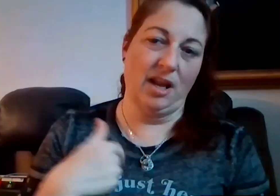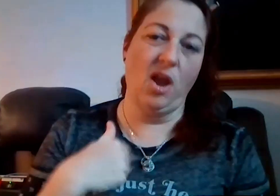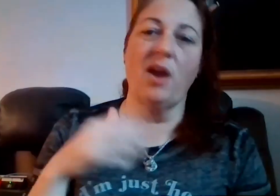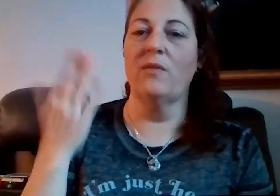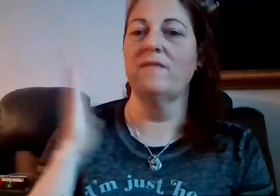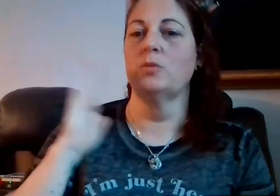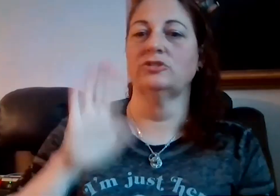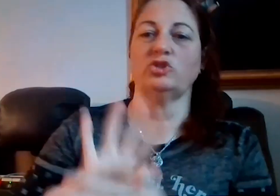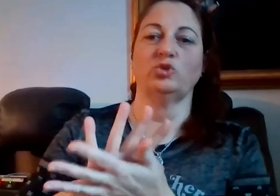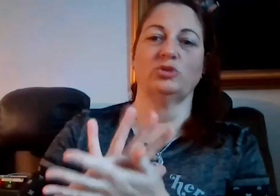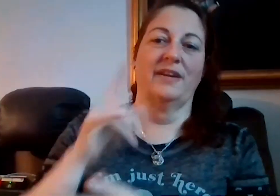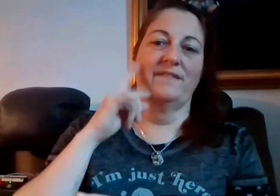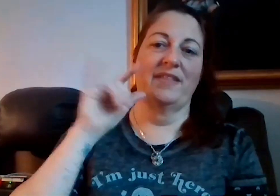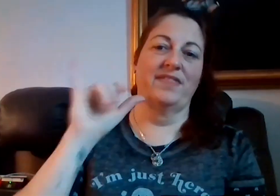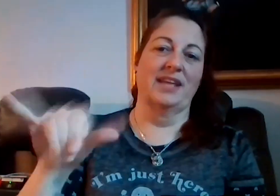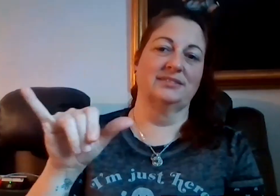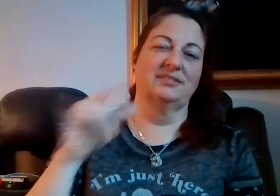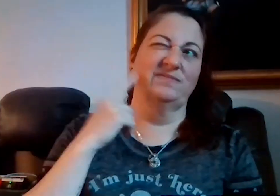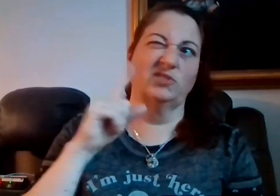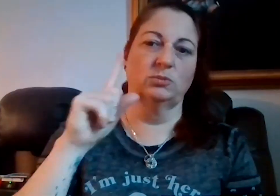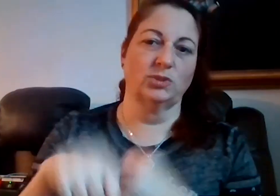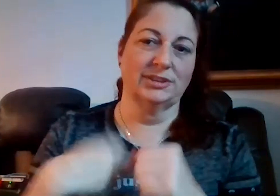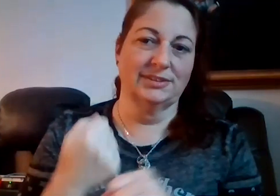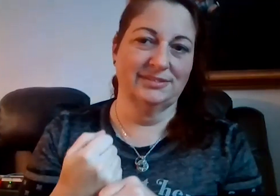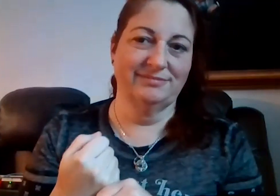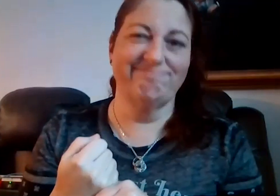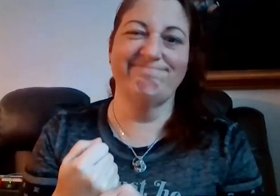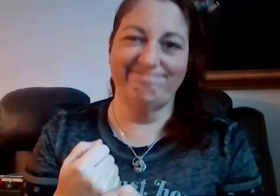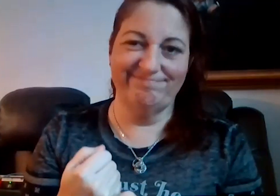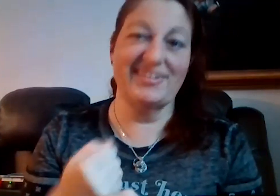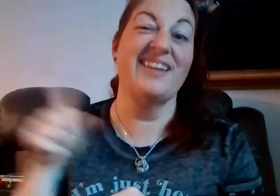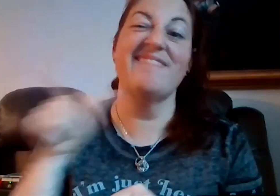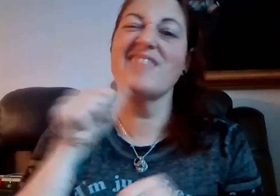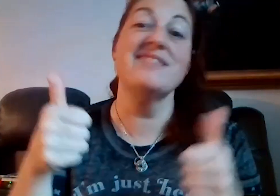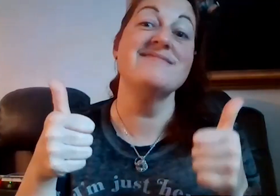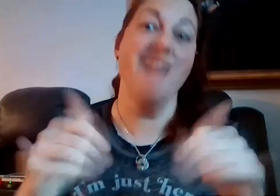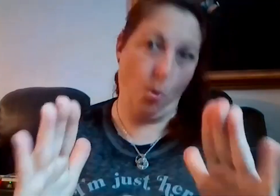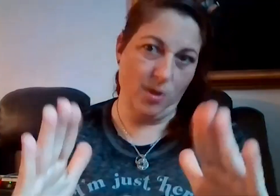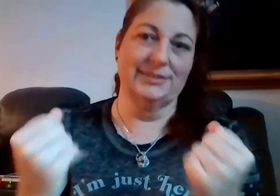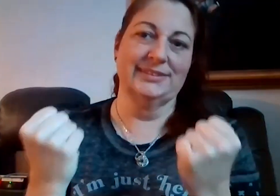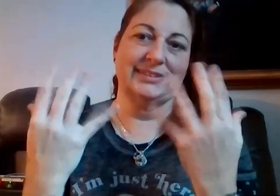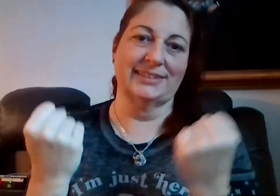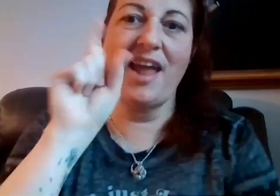I went to school for a year about it, forcing me to speak.